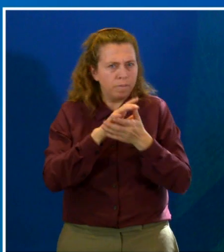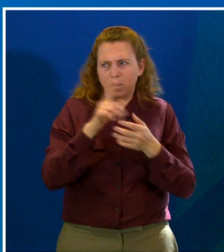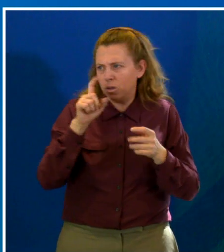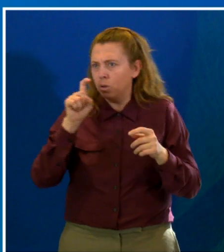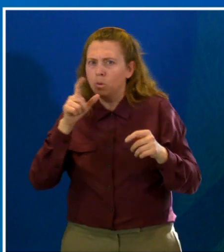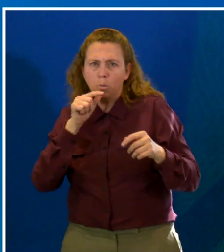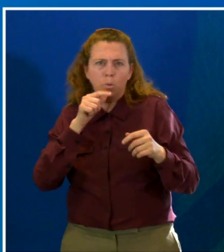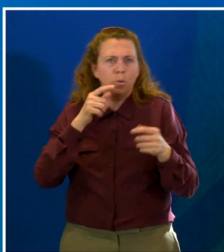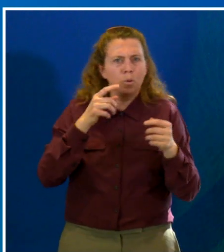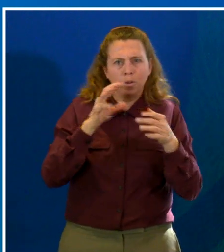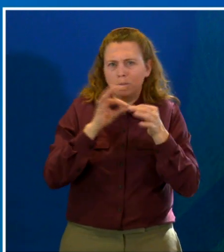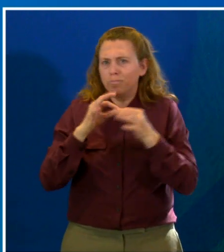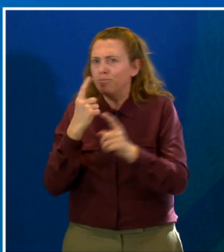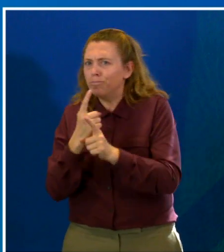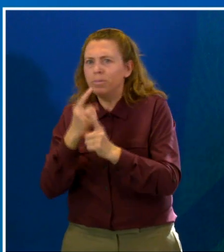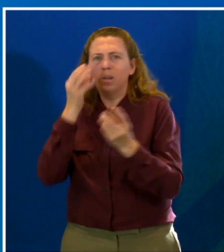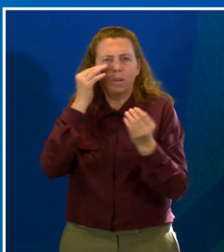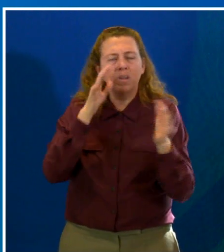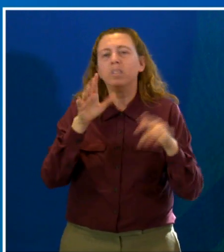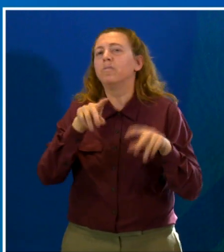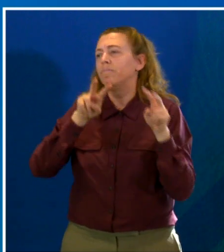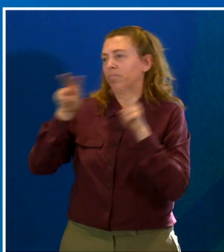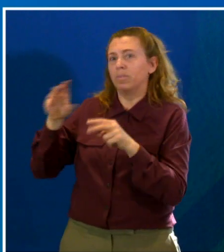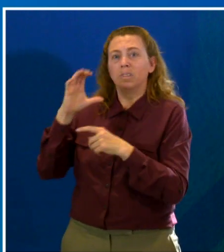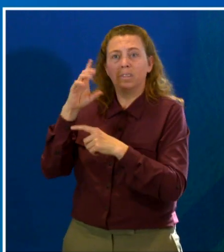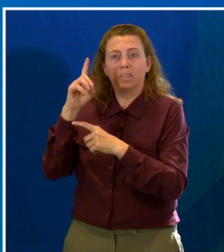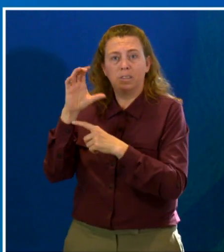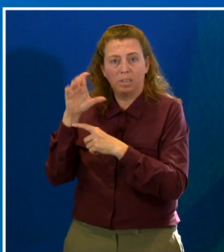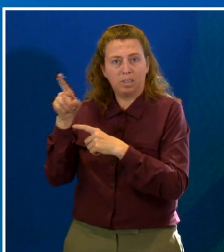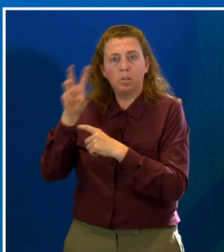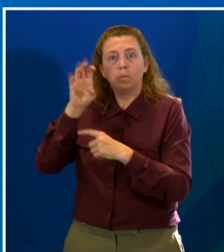its website to support you in understanding vaccine side